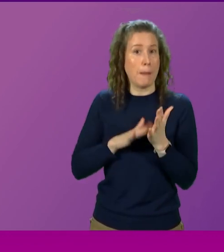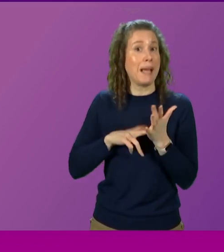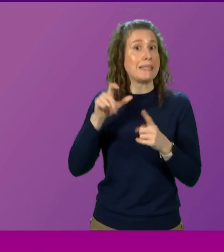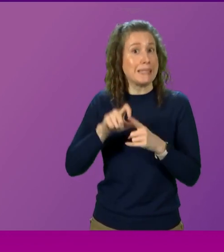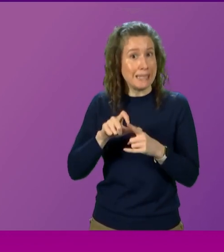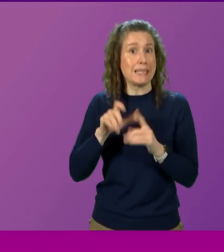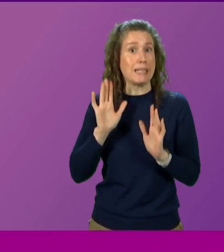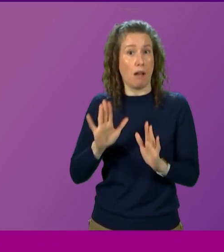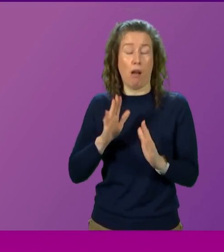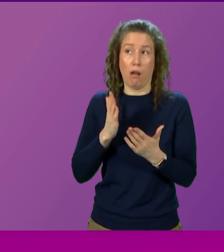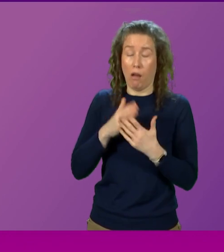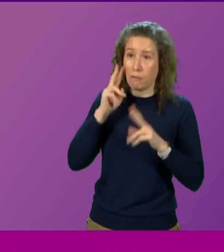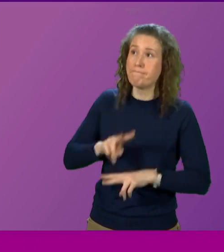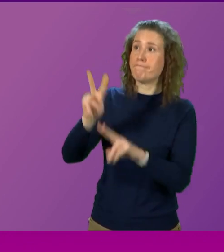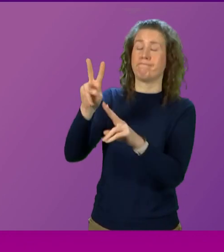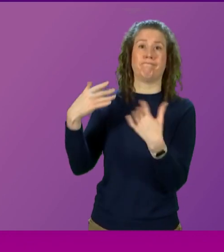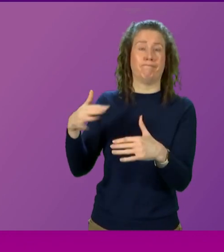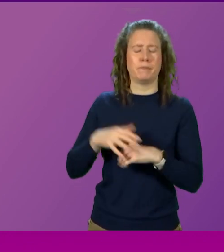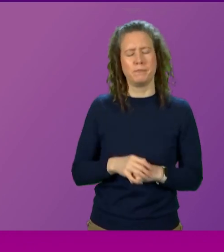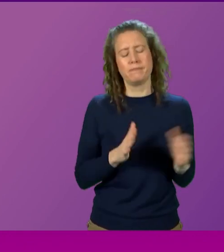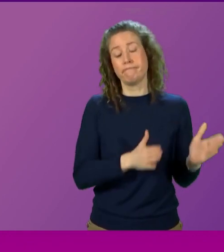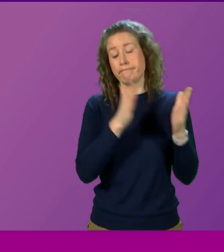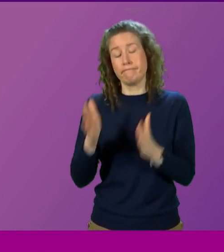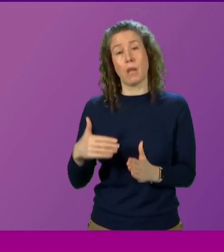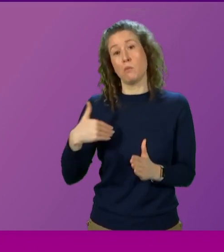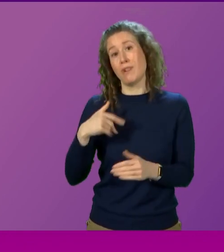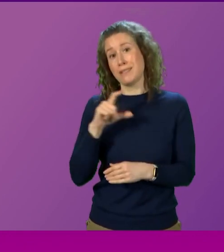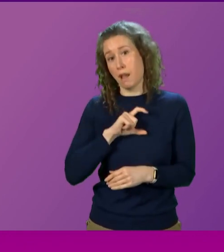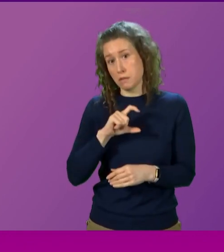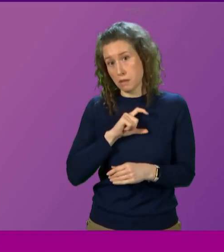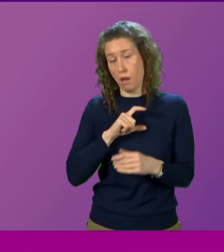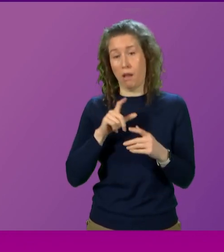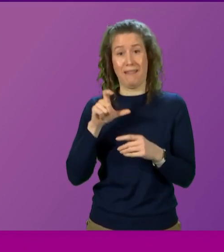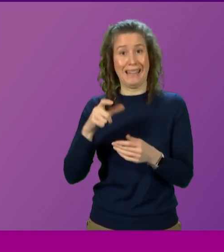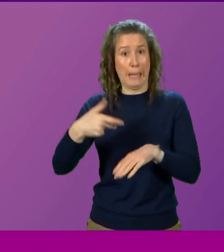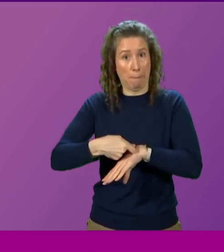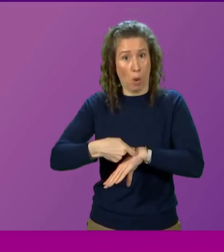The provision of breast cancer chemotherapy in NHS Tayside has collapsed, which has meant